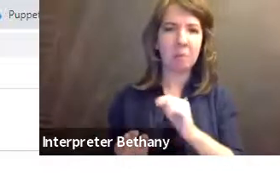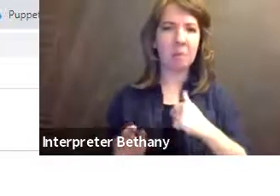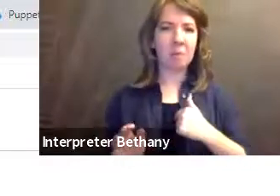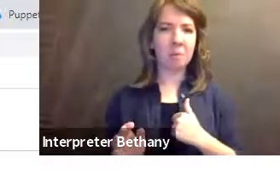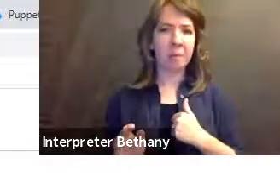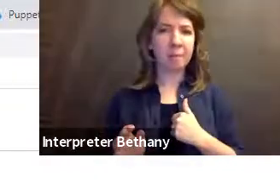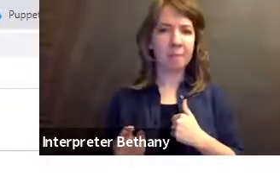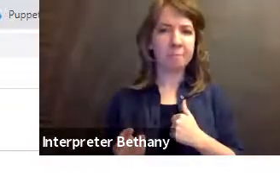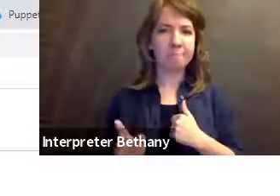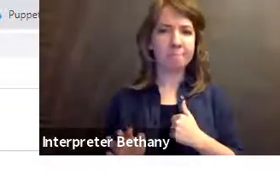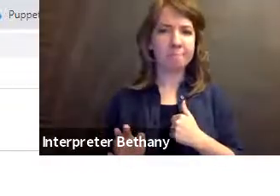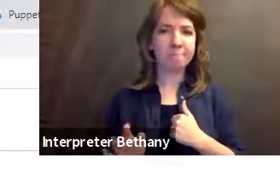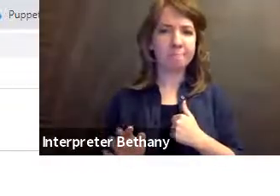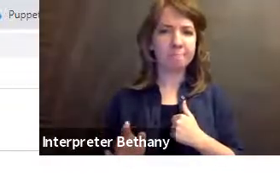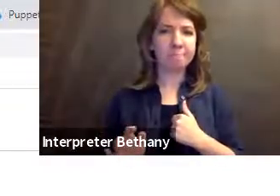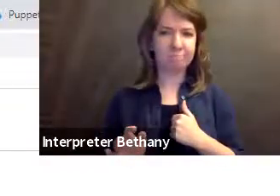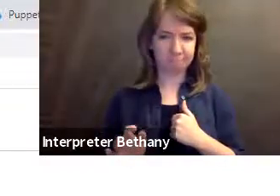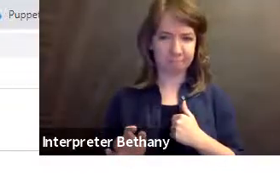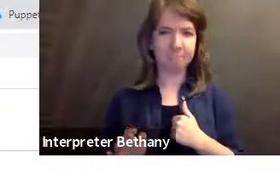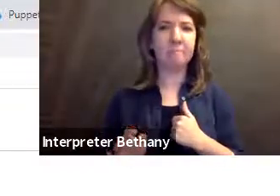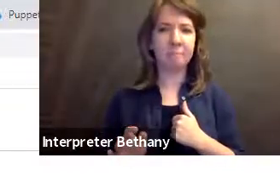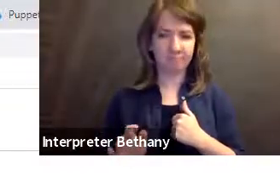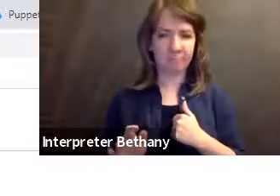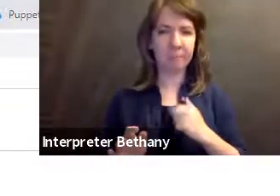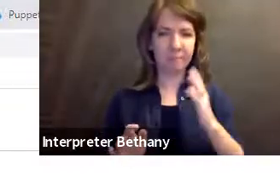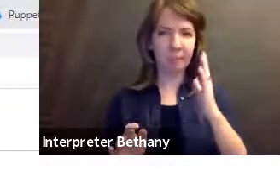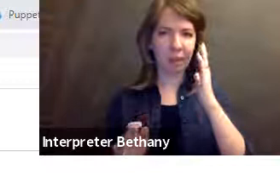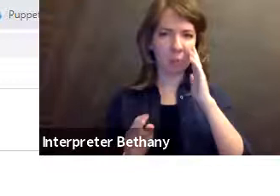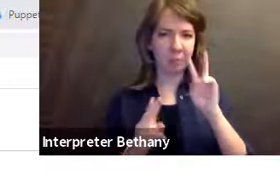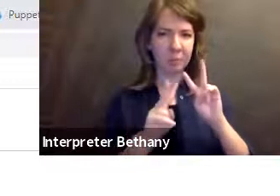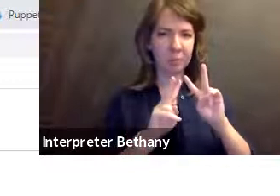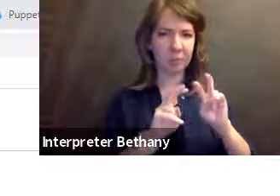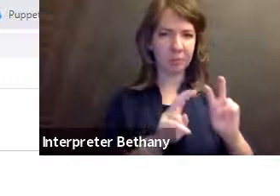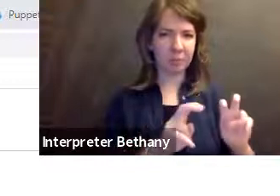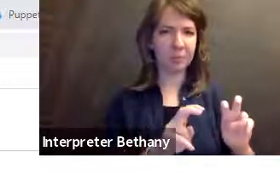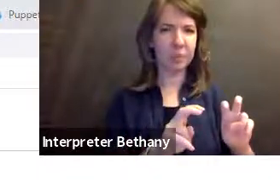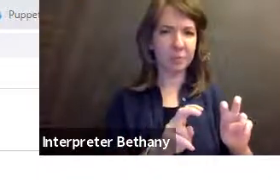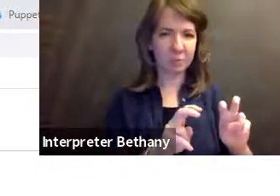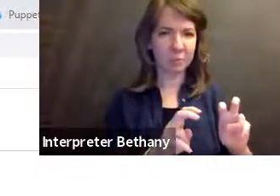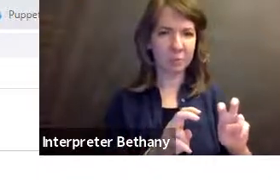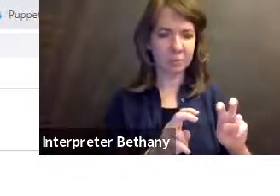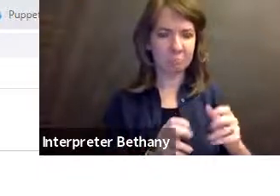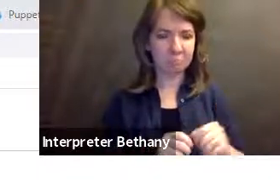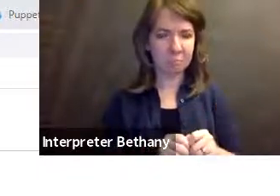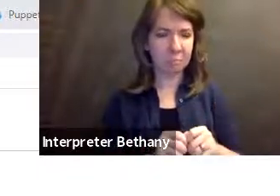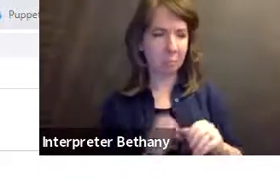Linda Kobashigawa: Let me look into that I hadn't heard before. Bethany Wengerd _ Anthropology: I just want to be able to give them clear